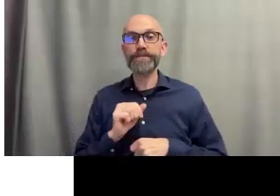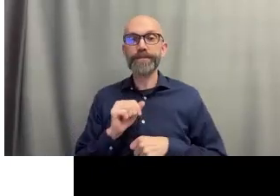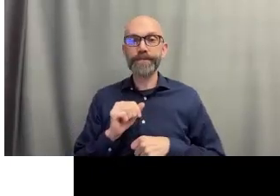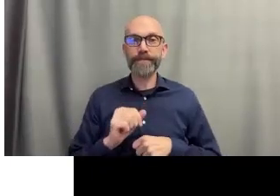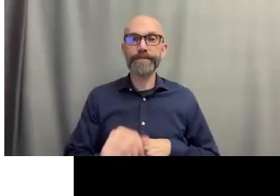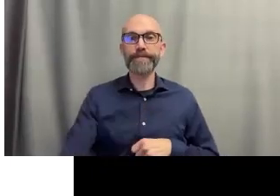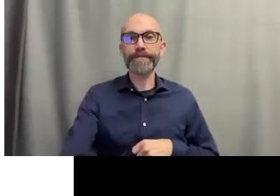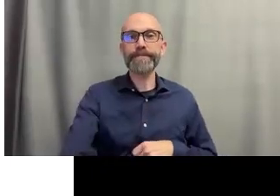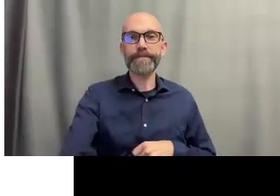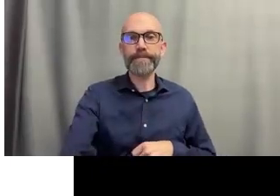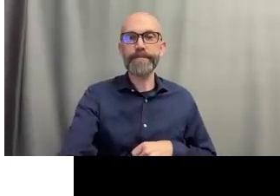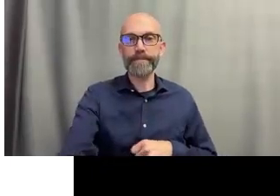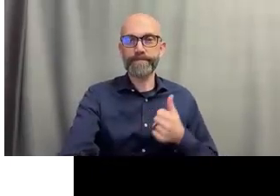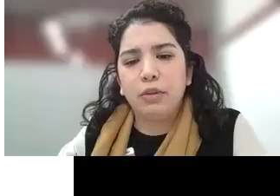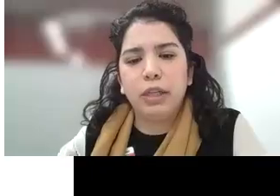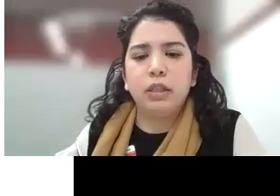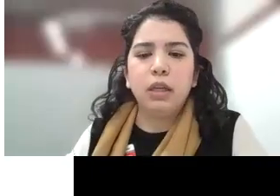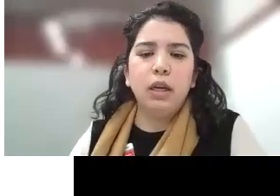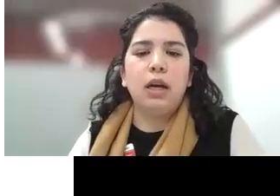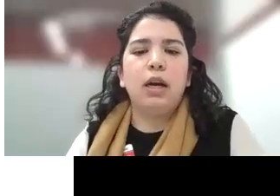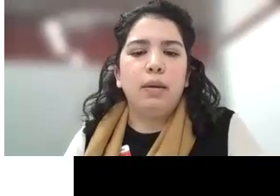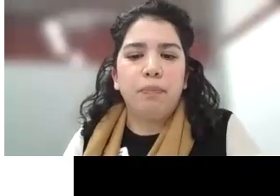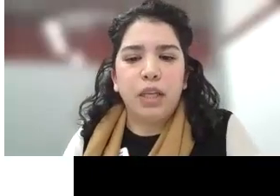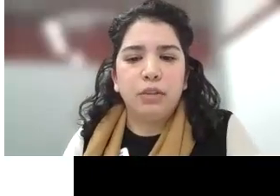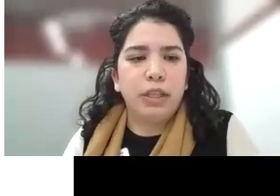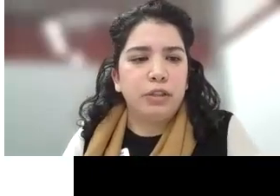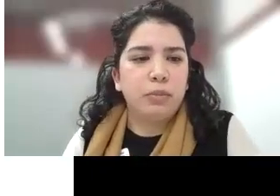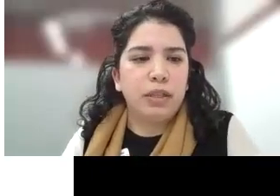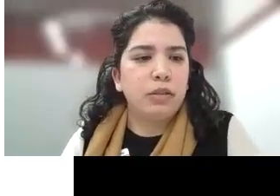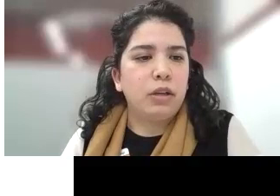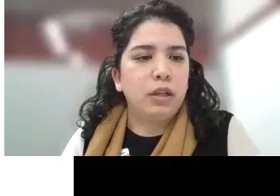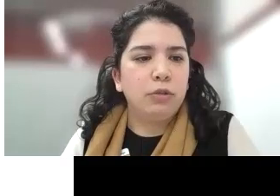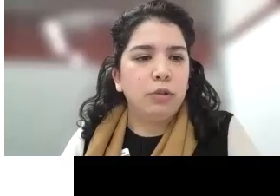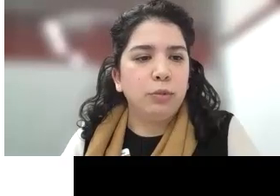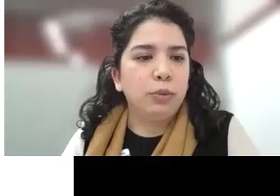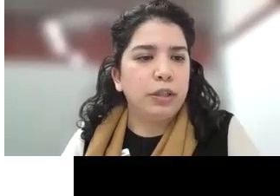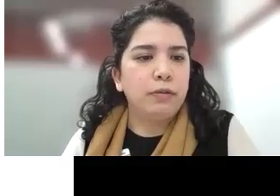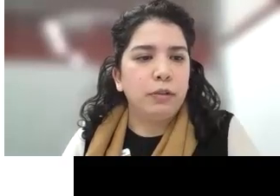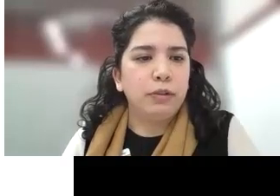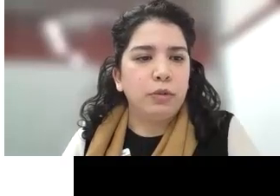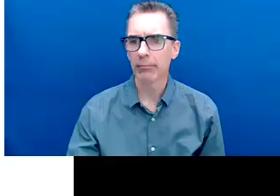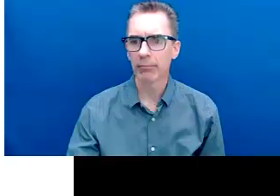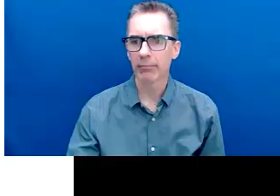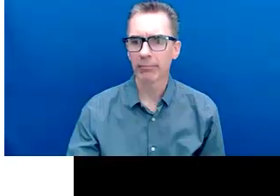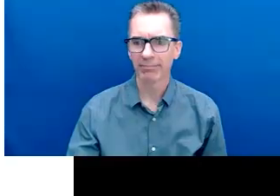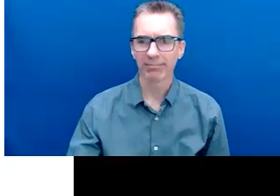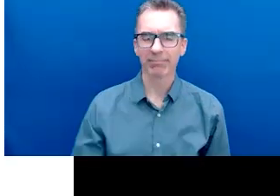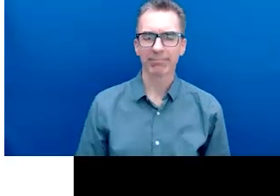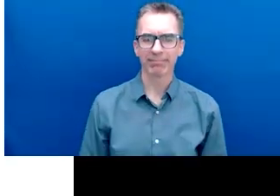So a lot of the OER is evaluated, and the ratings are based on a rubric for Cool4ED by Cool4Ed.